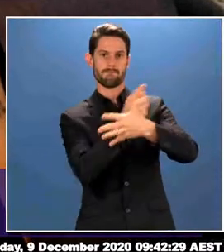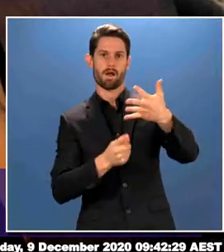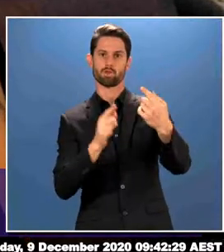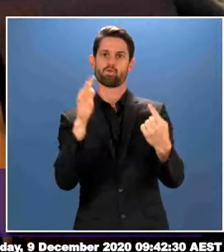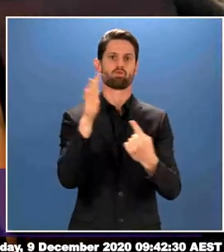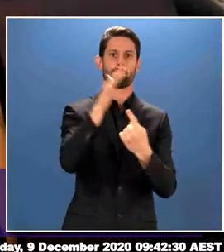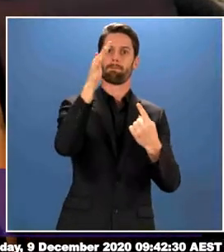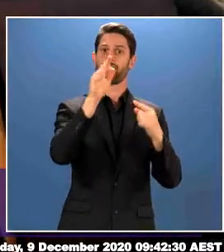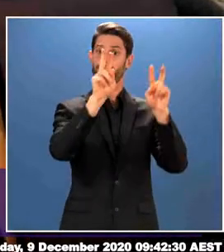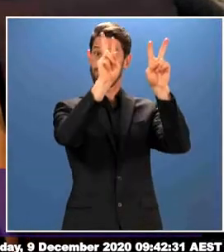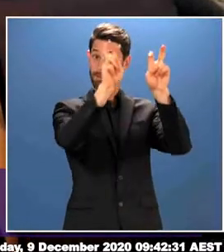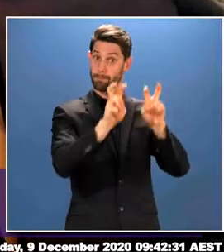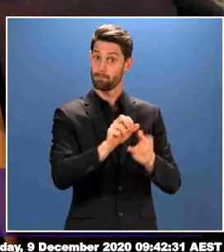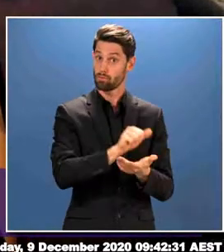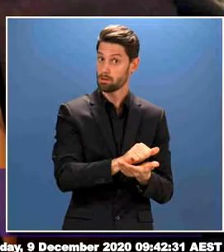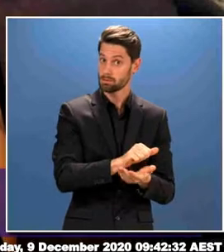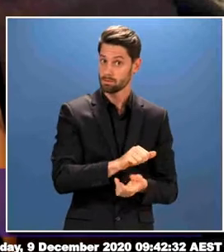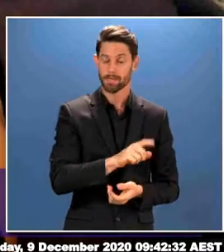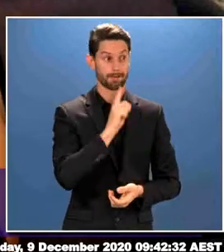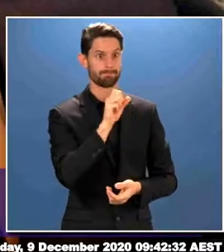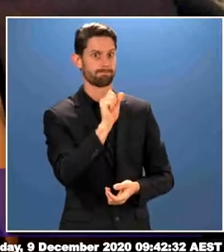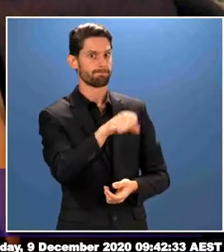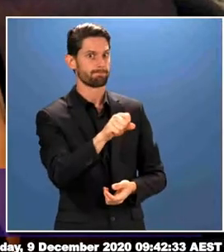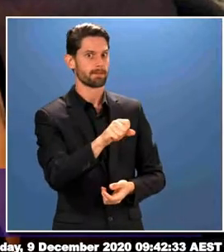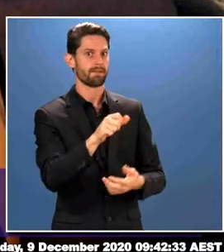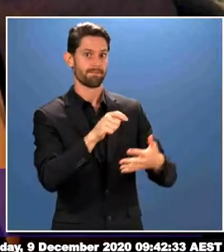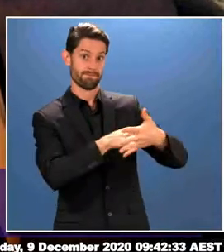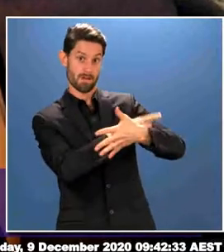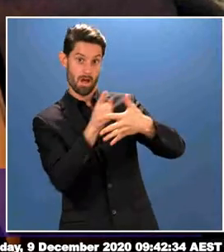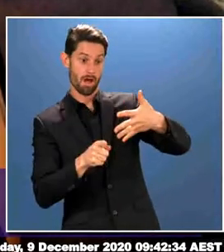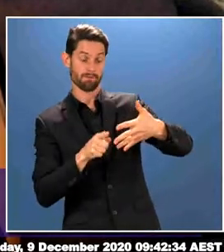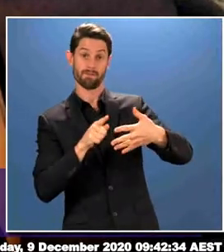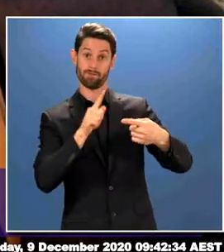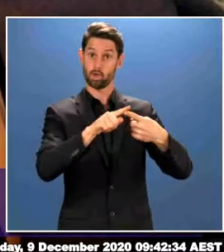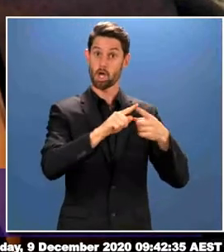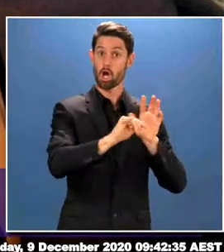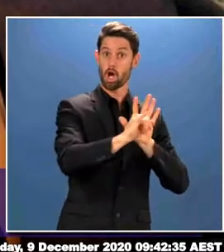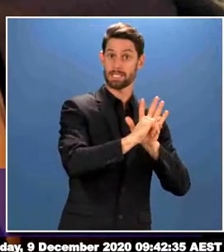Yes, so those 5 key themes were identity, enablers,